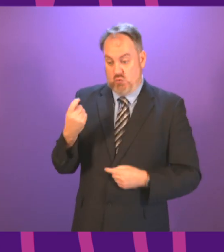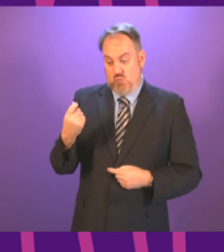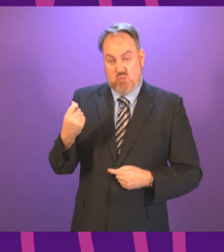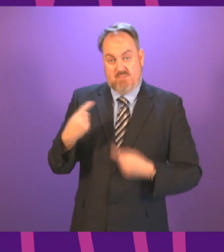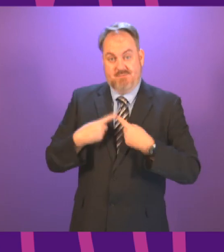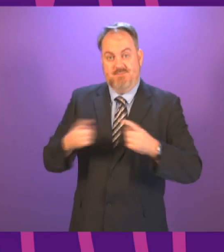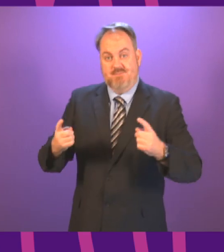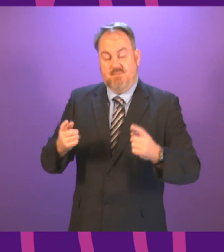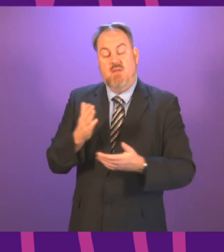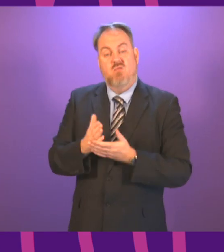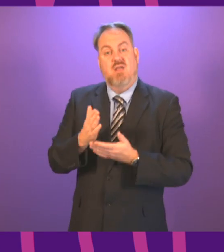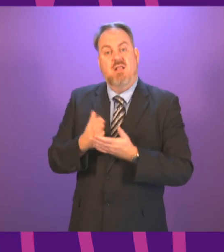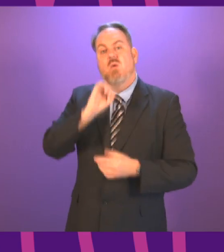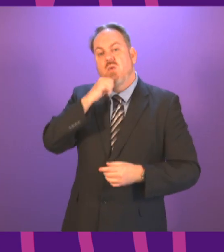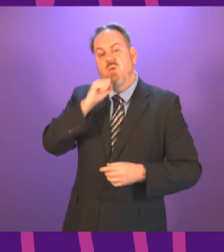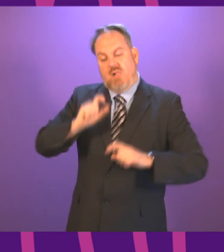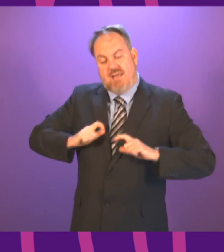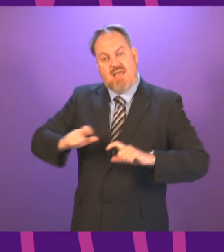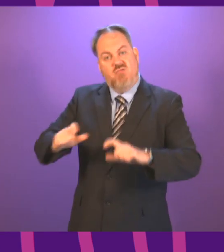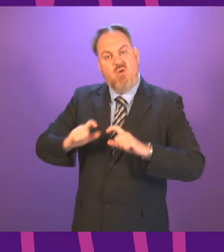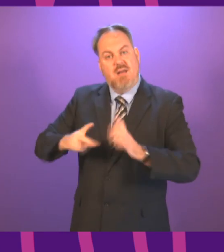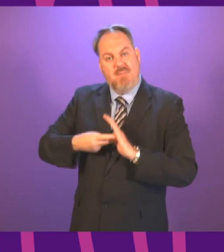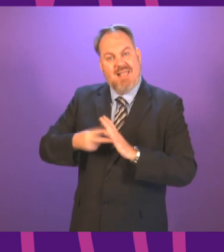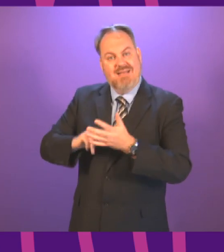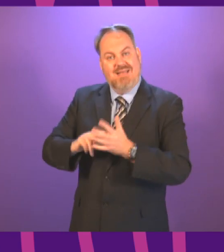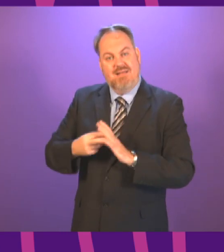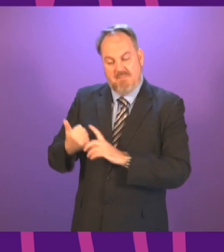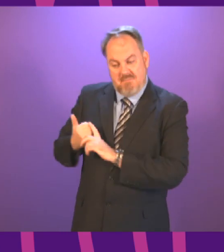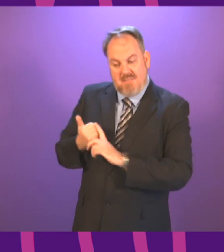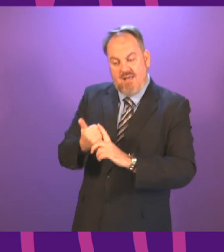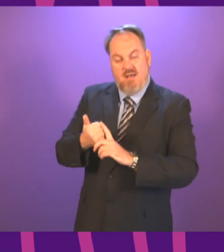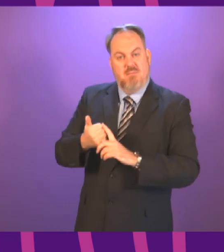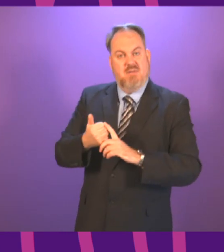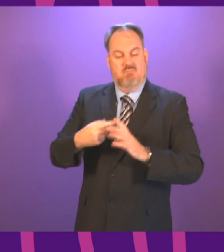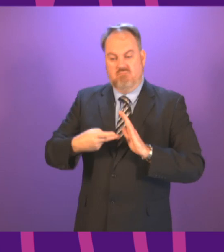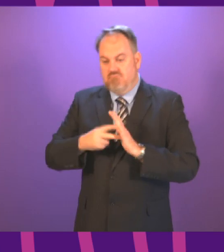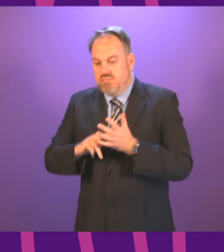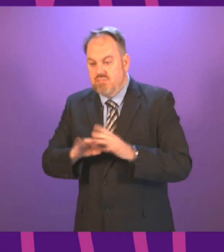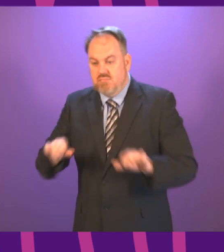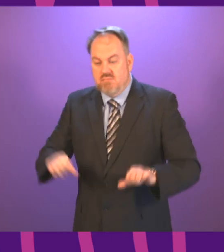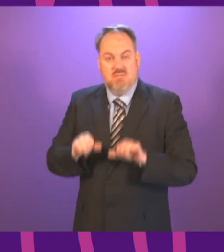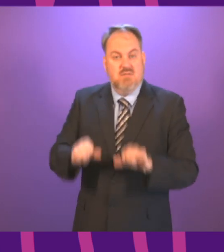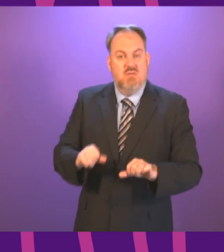the Cabinet Secretary for Health and Sport. We continue to contingency plan across all